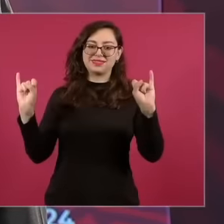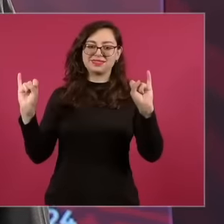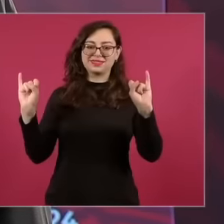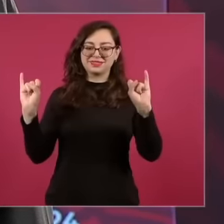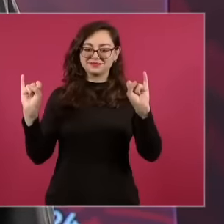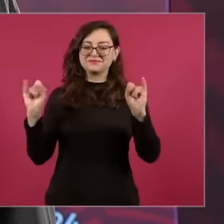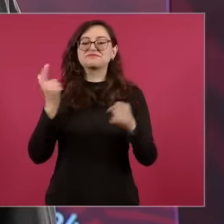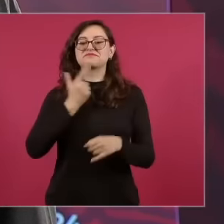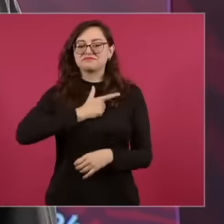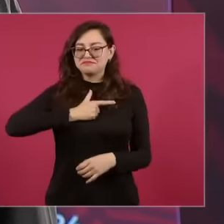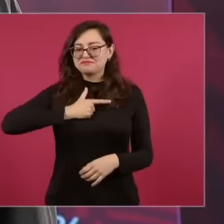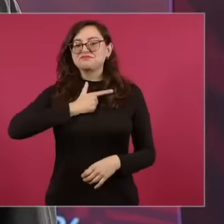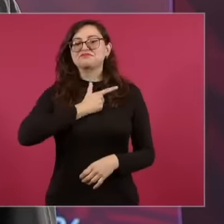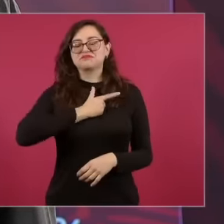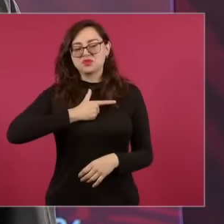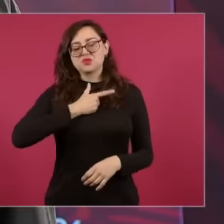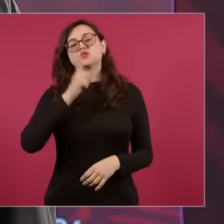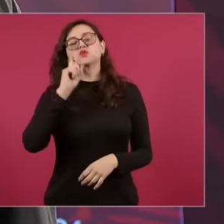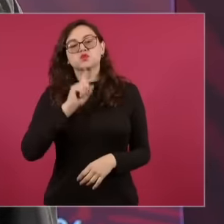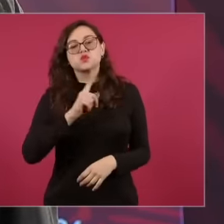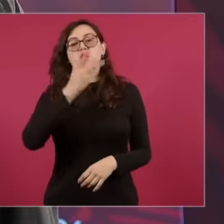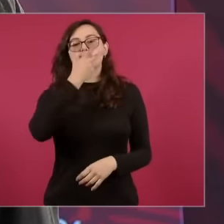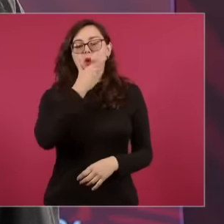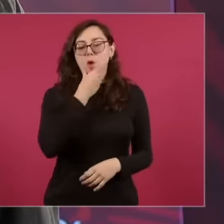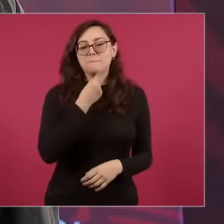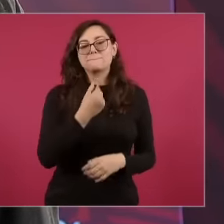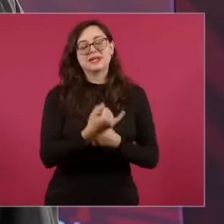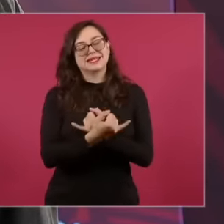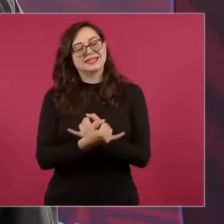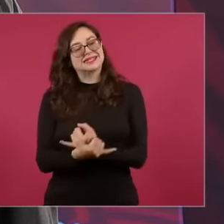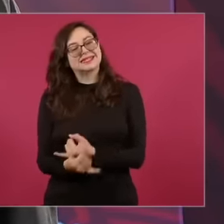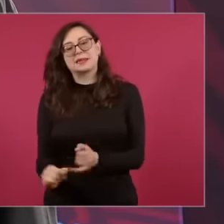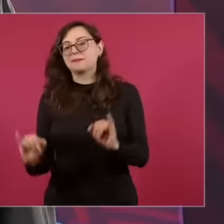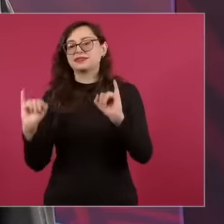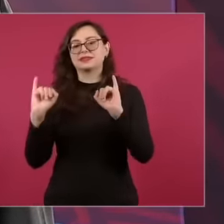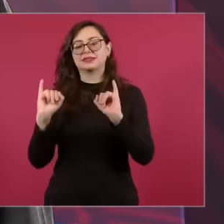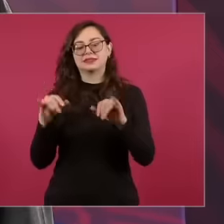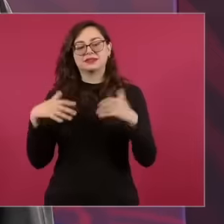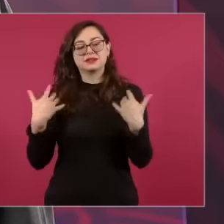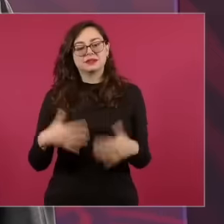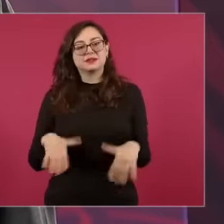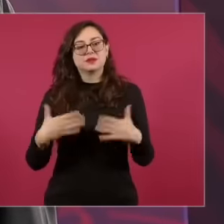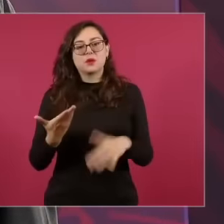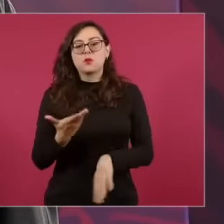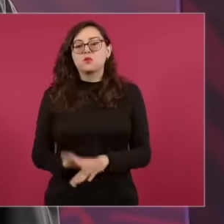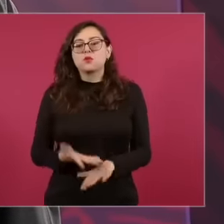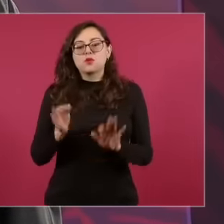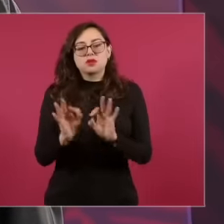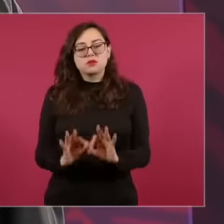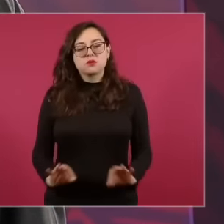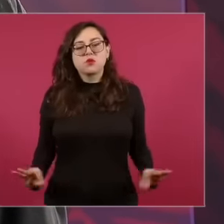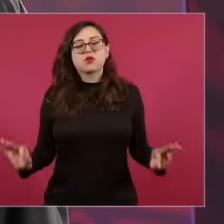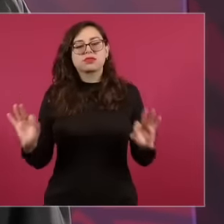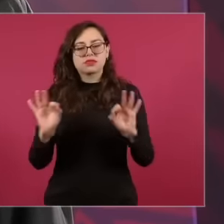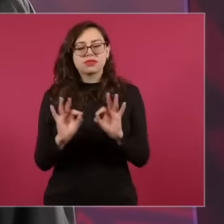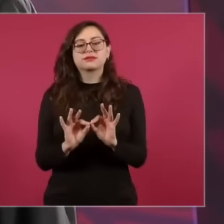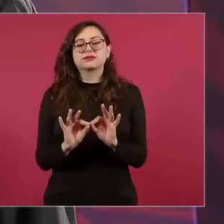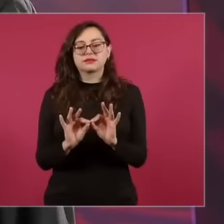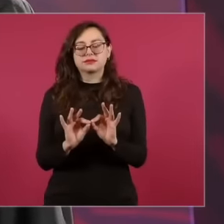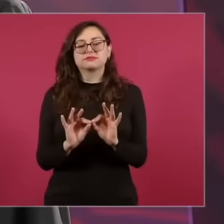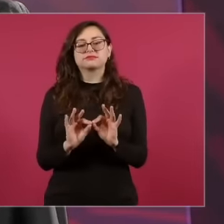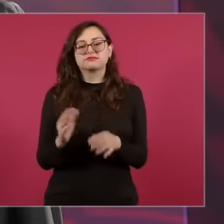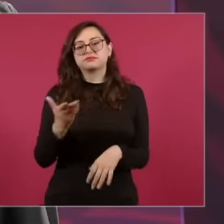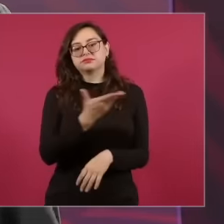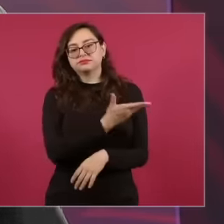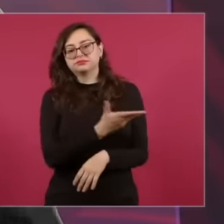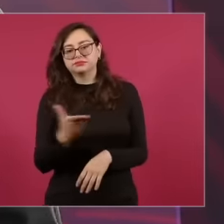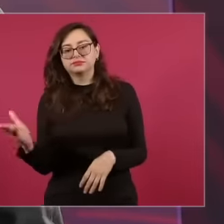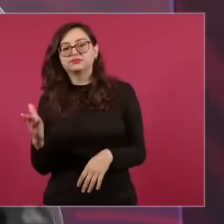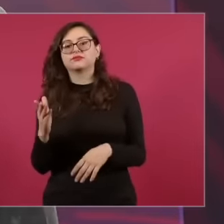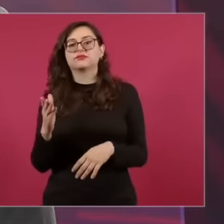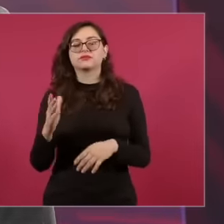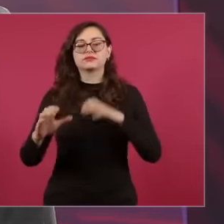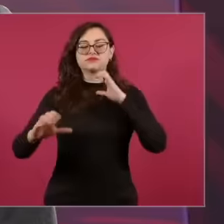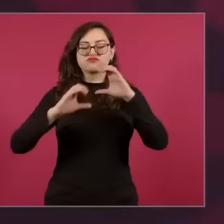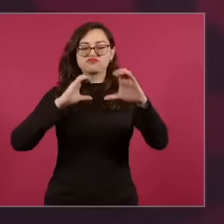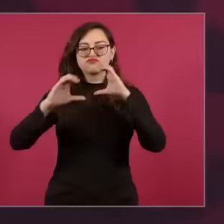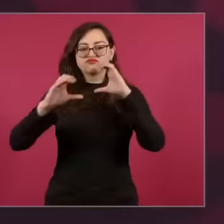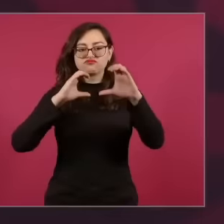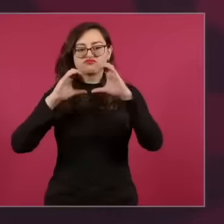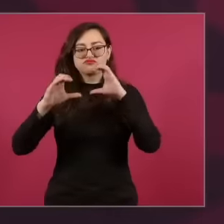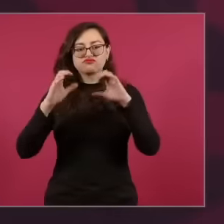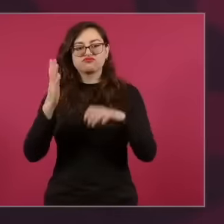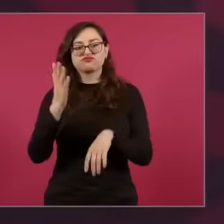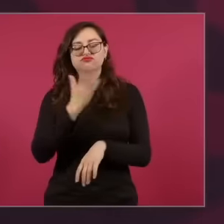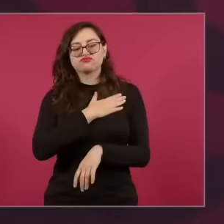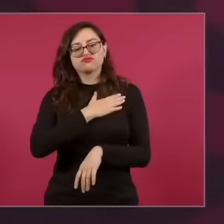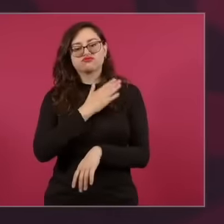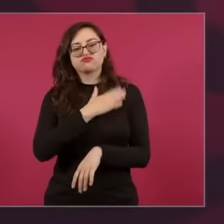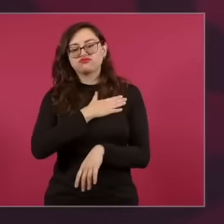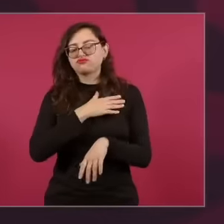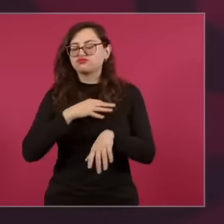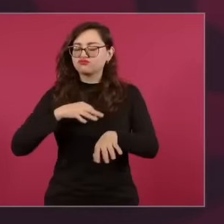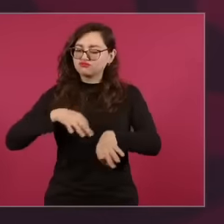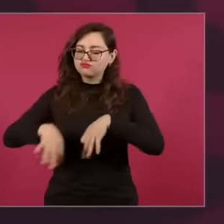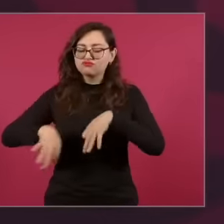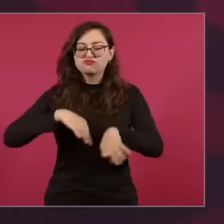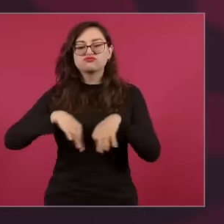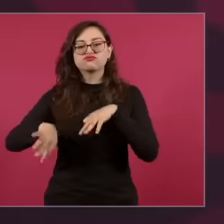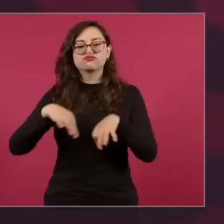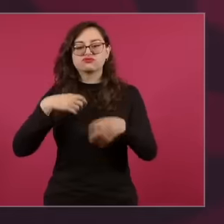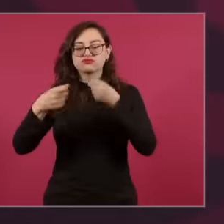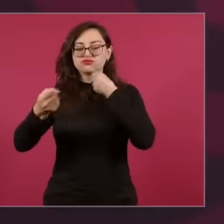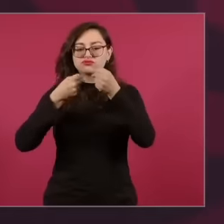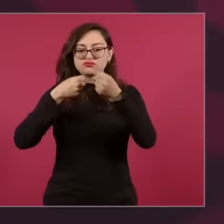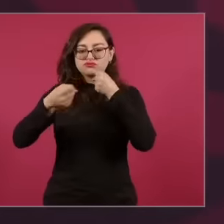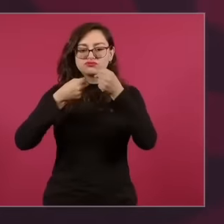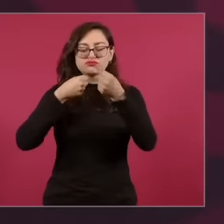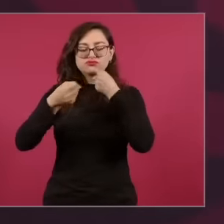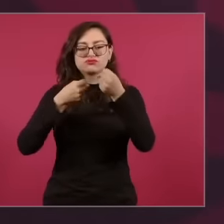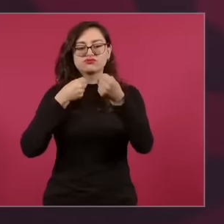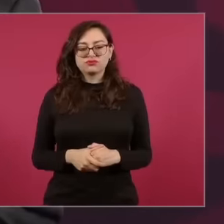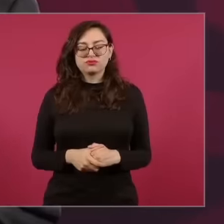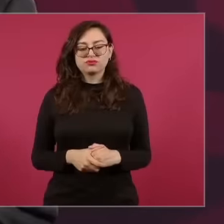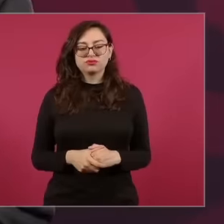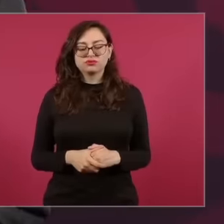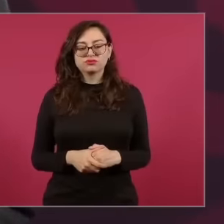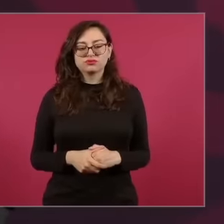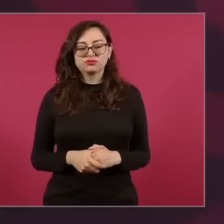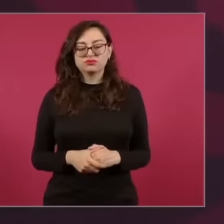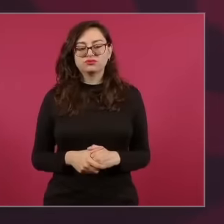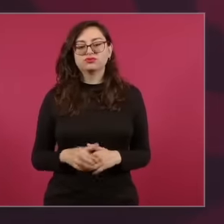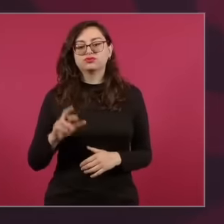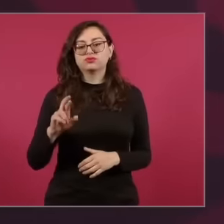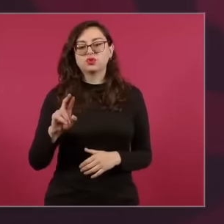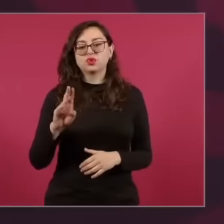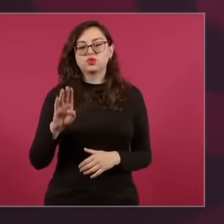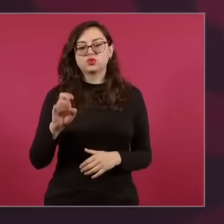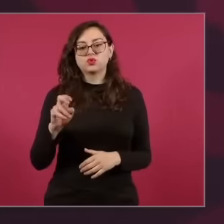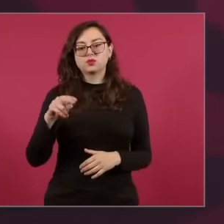men, it's essential. communication The noble profession of journalism Rubén Darío said